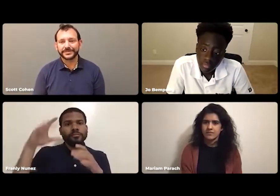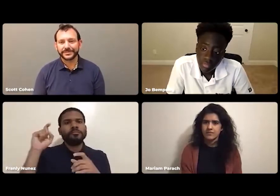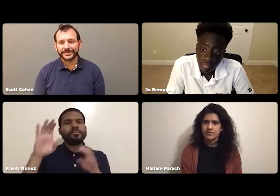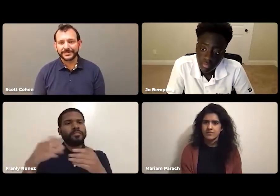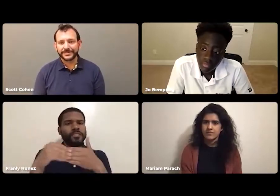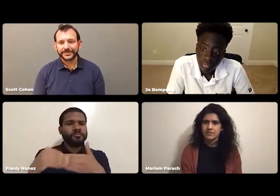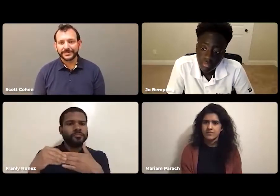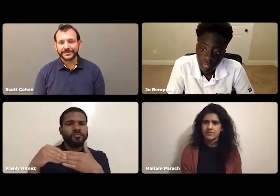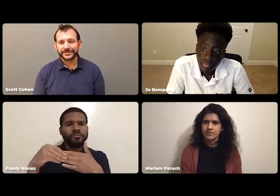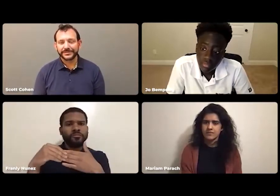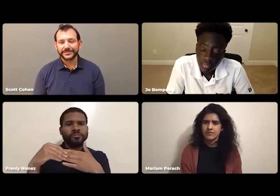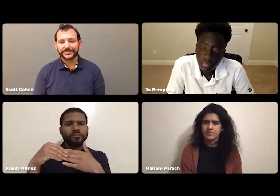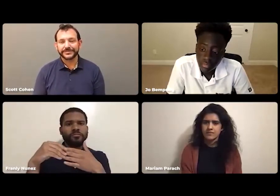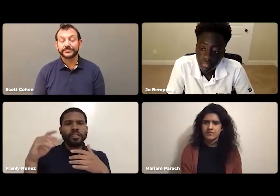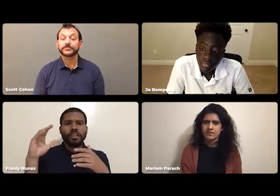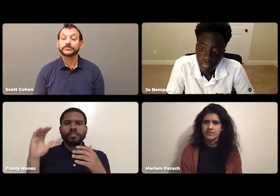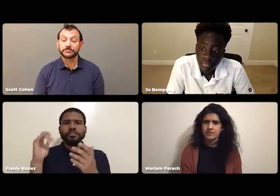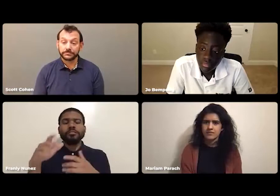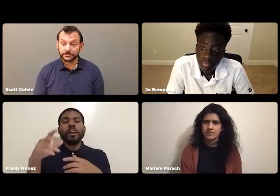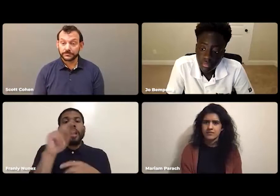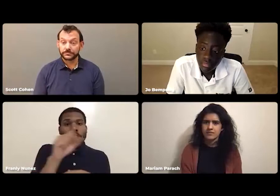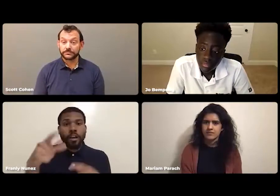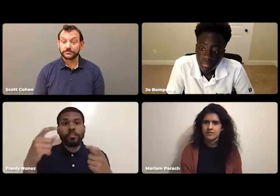Now we're familiar with Black ASL.